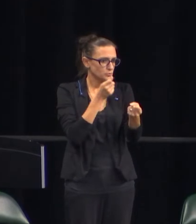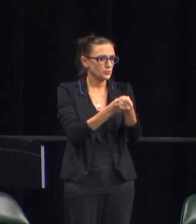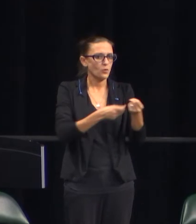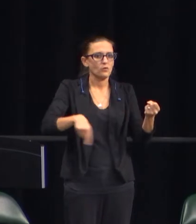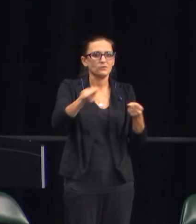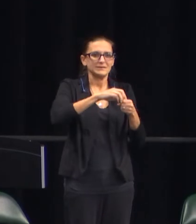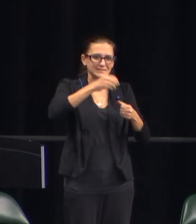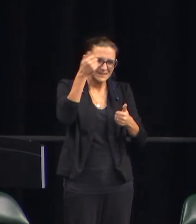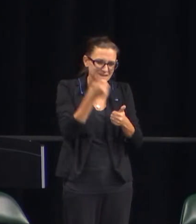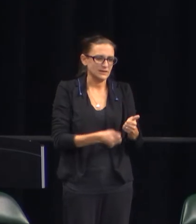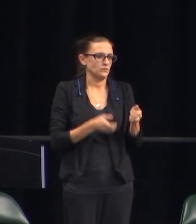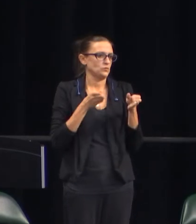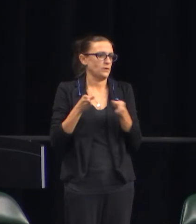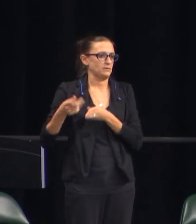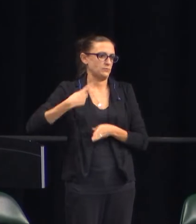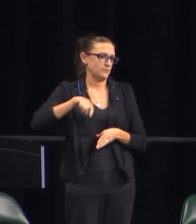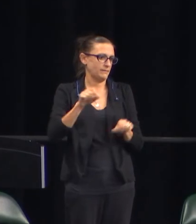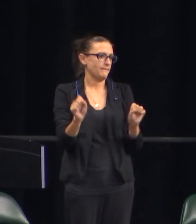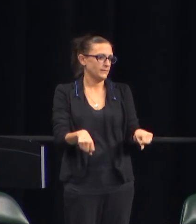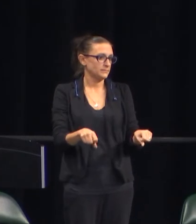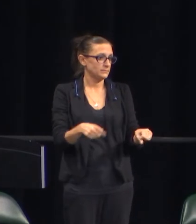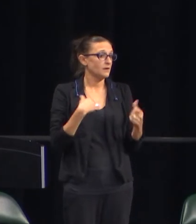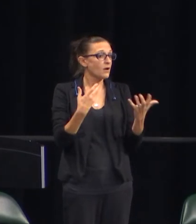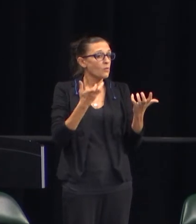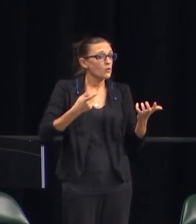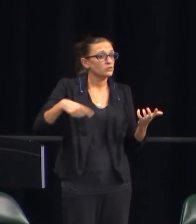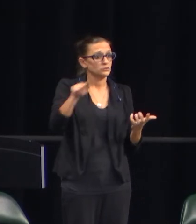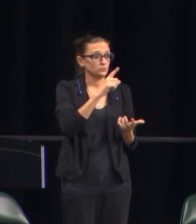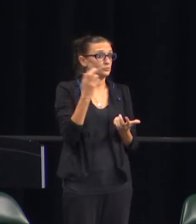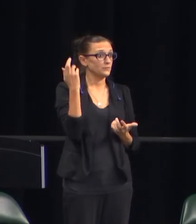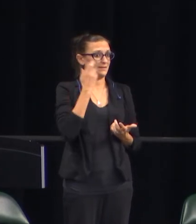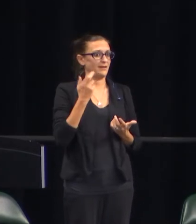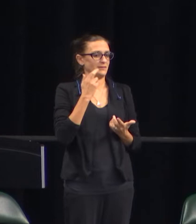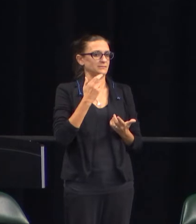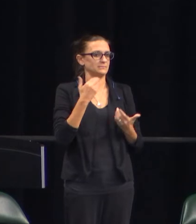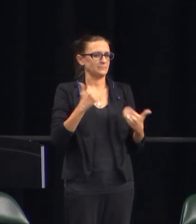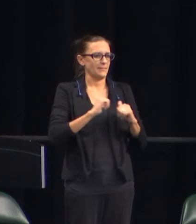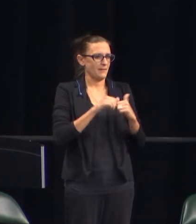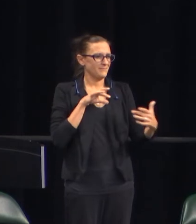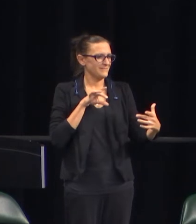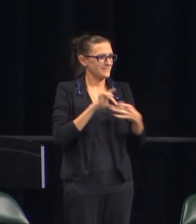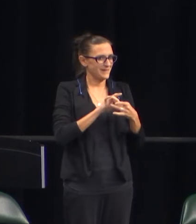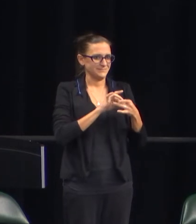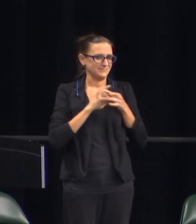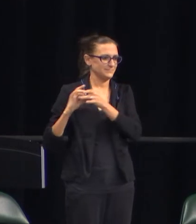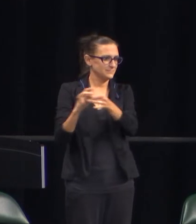in every way that we can. I want you to realize how connected we all are.